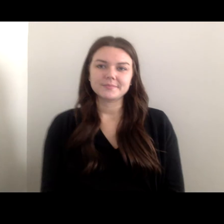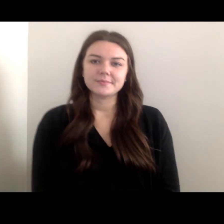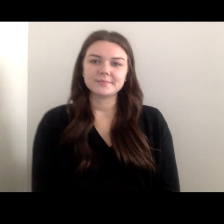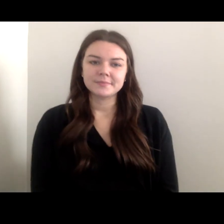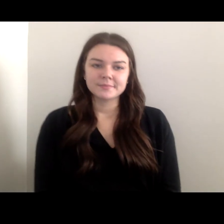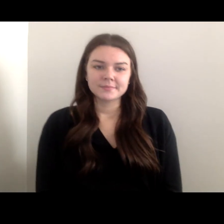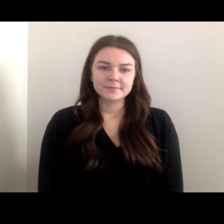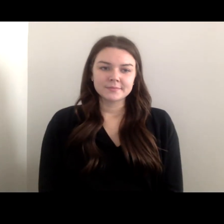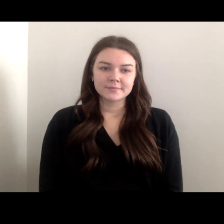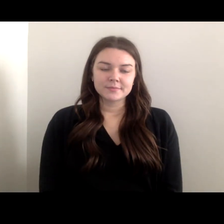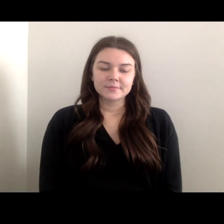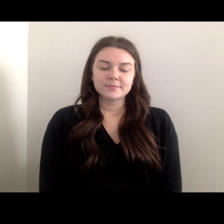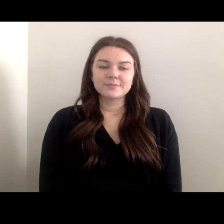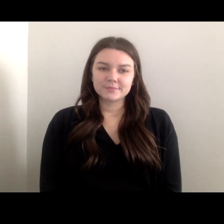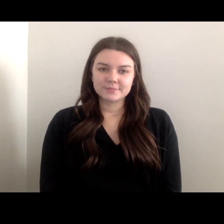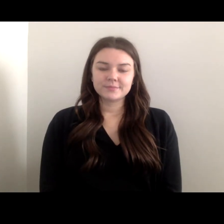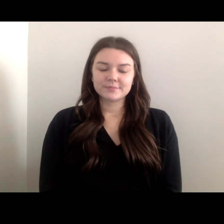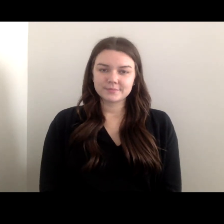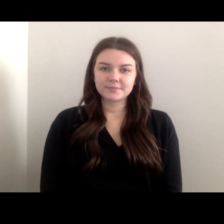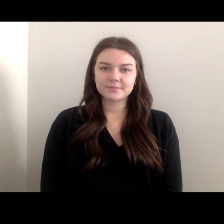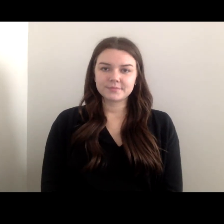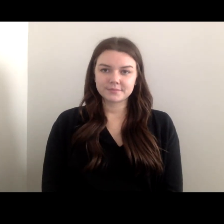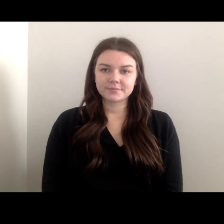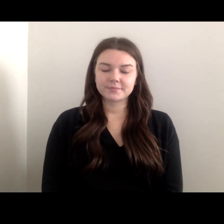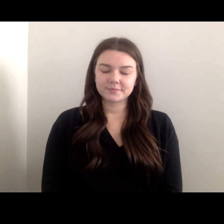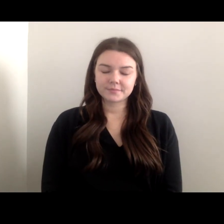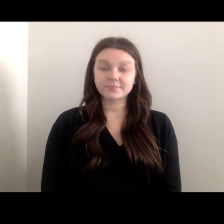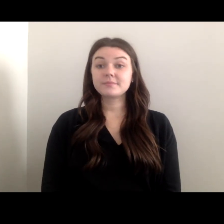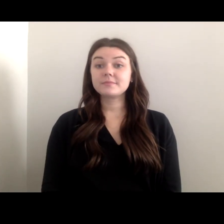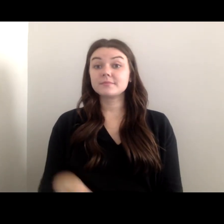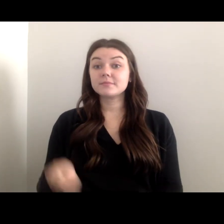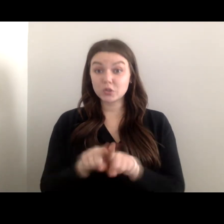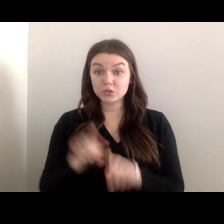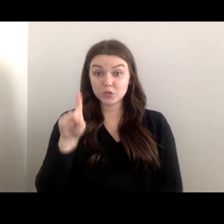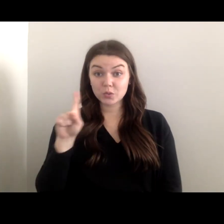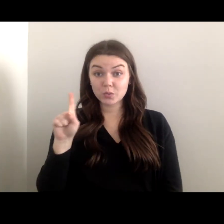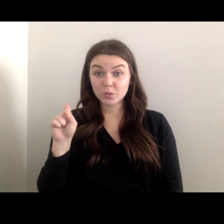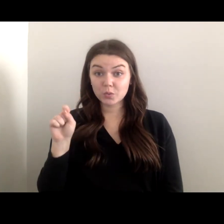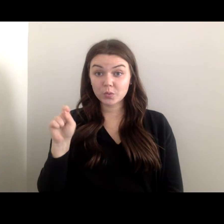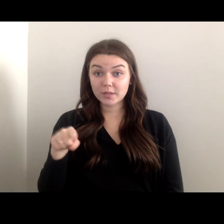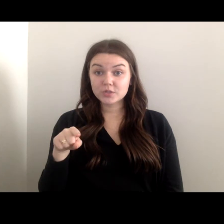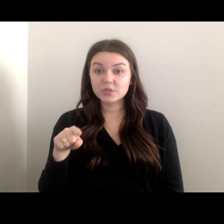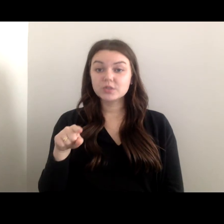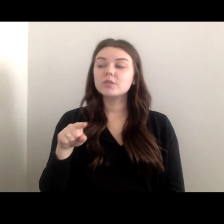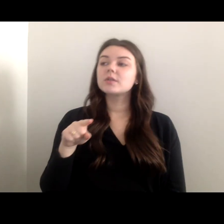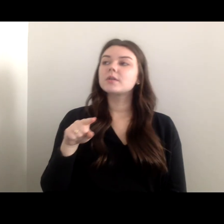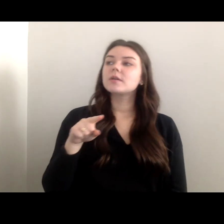[Lisa] Great, and then there's also a related question about whether some crabs might be farmed for eating.